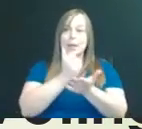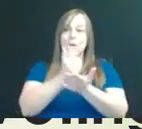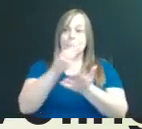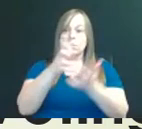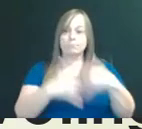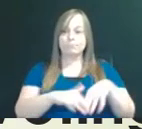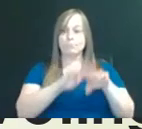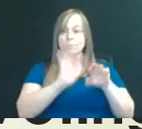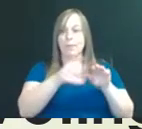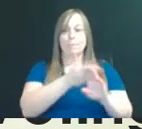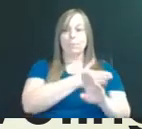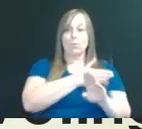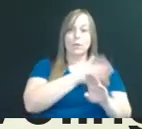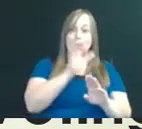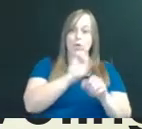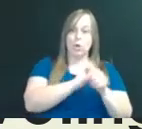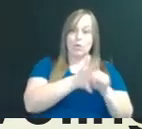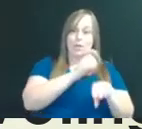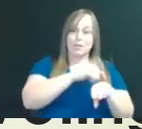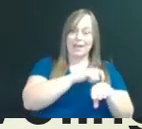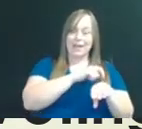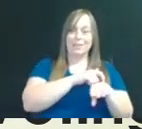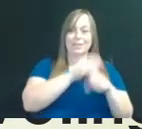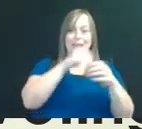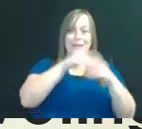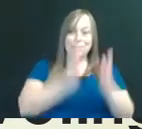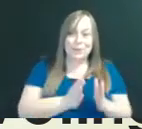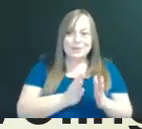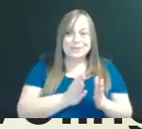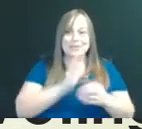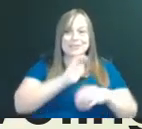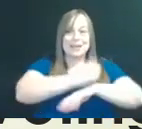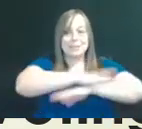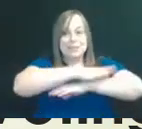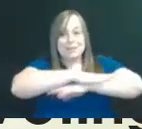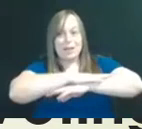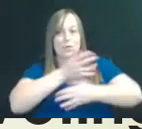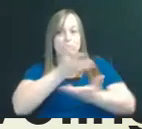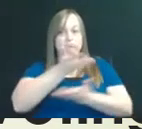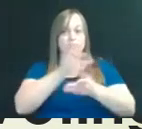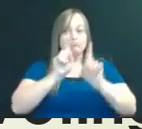In pre-COVID times we would go in person and set up a table and work alongside you all.